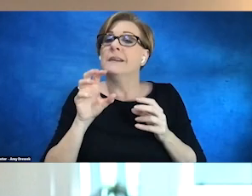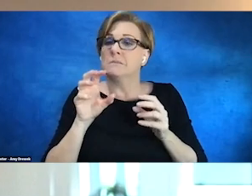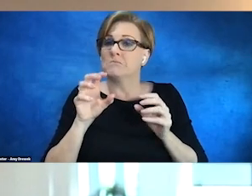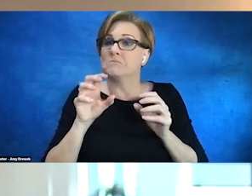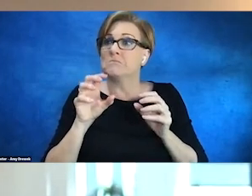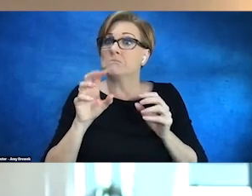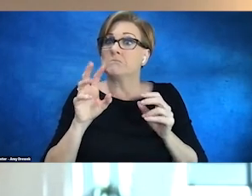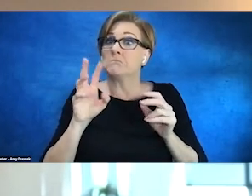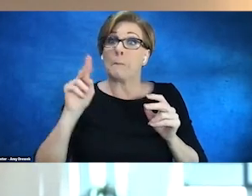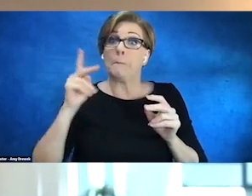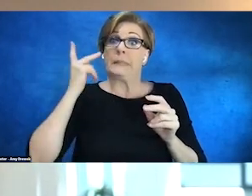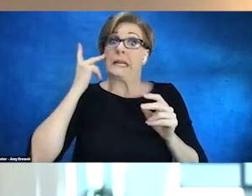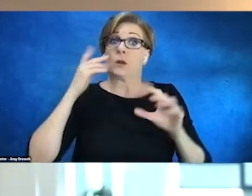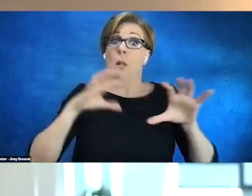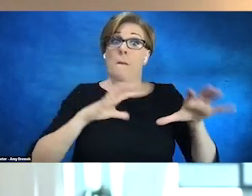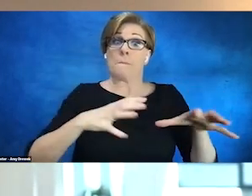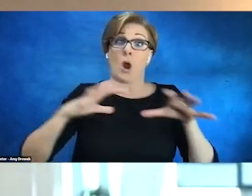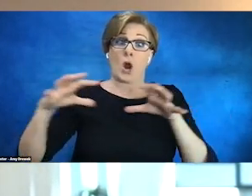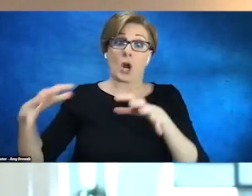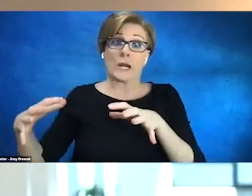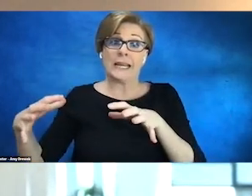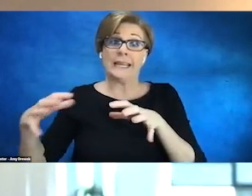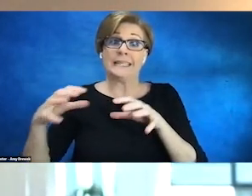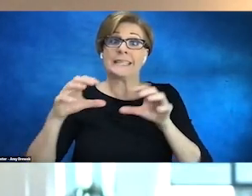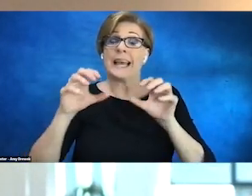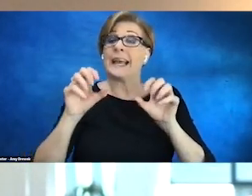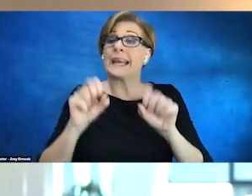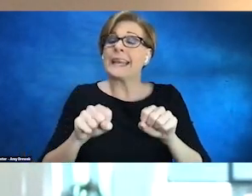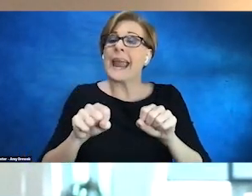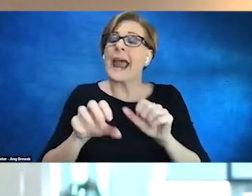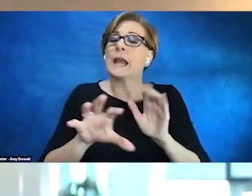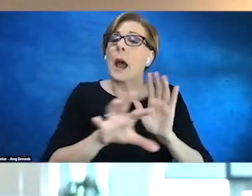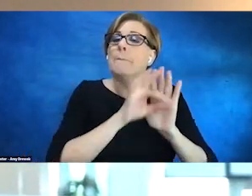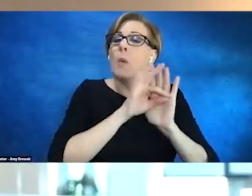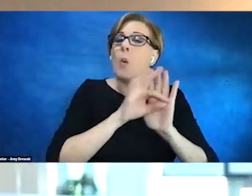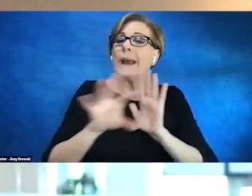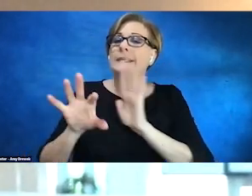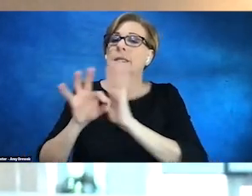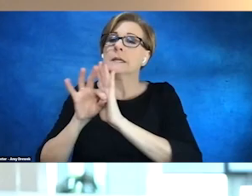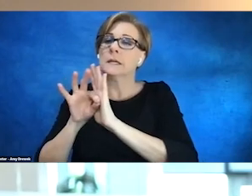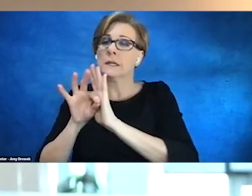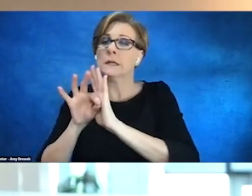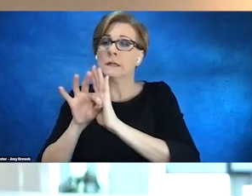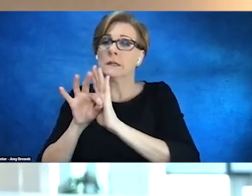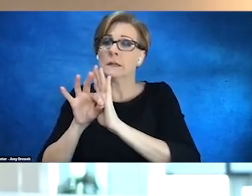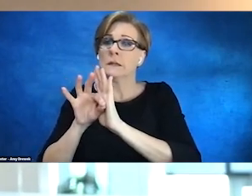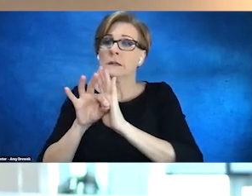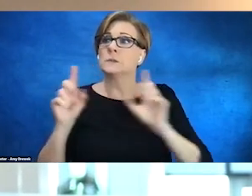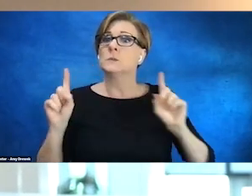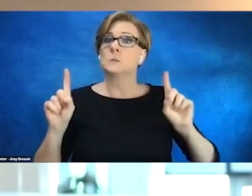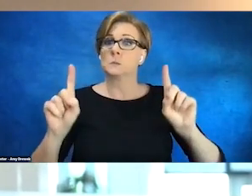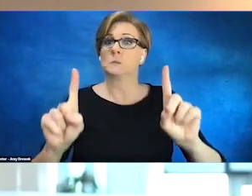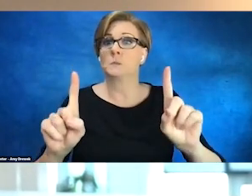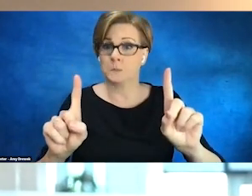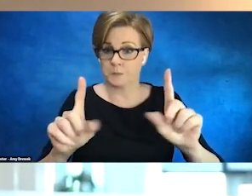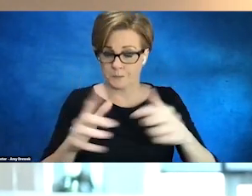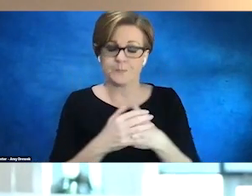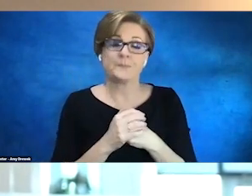that can be appointed by the political party County Chairs, so and that's an important note